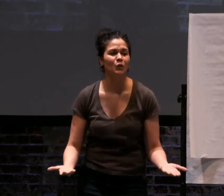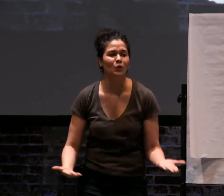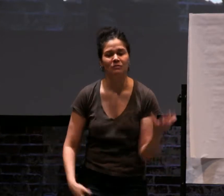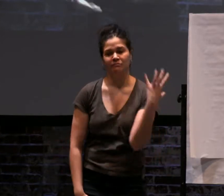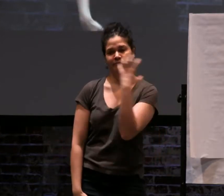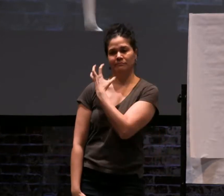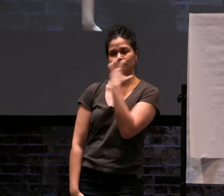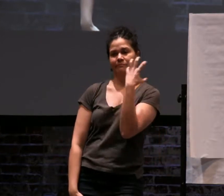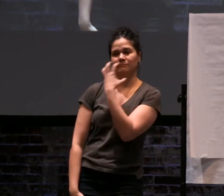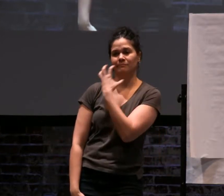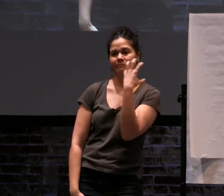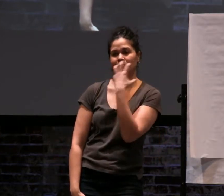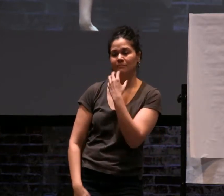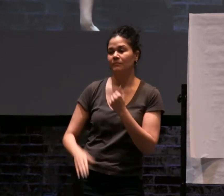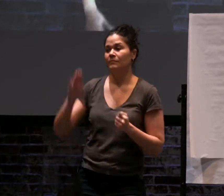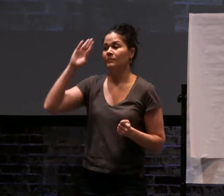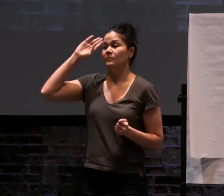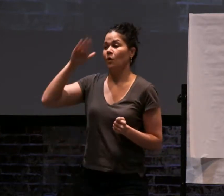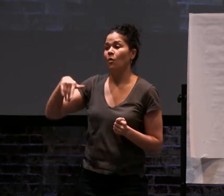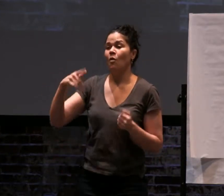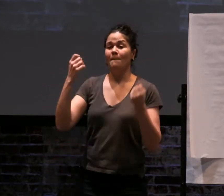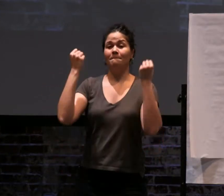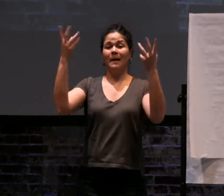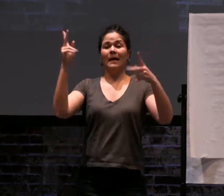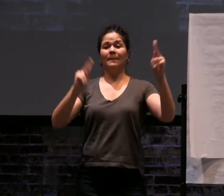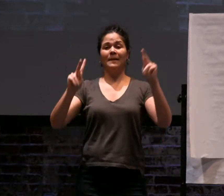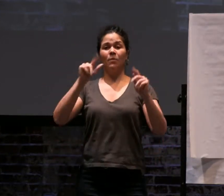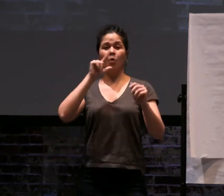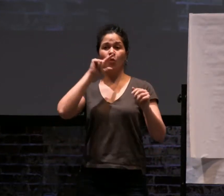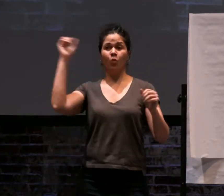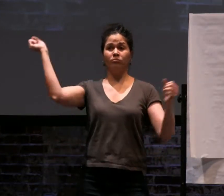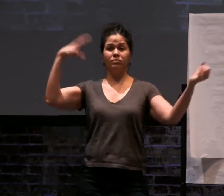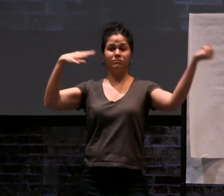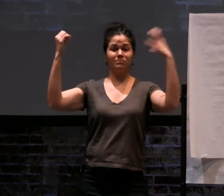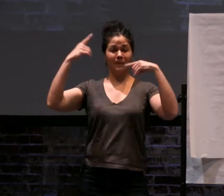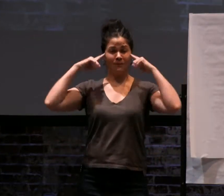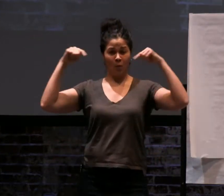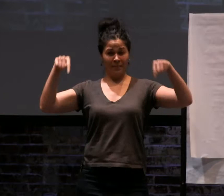This is an evolution. But What we've done is an incredible start here.